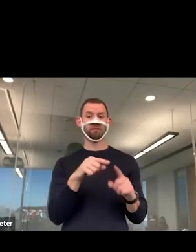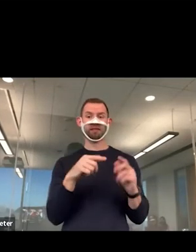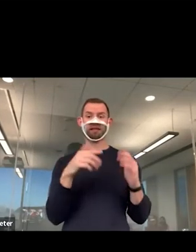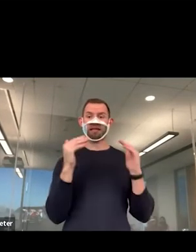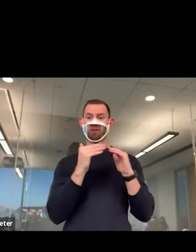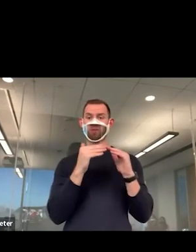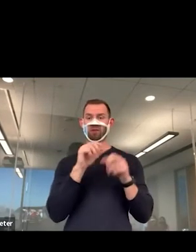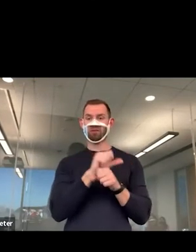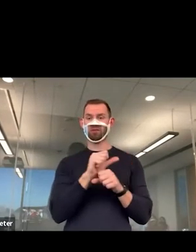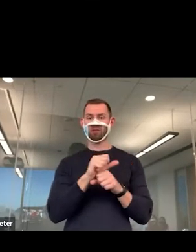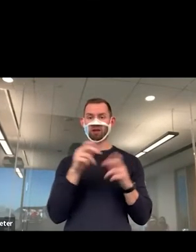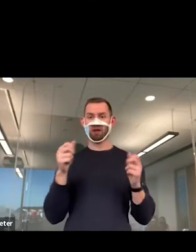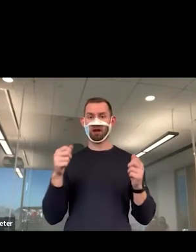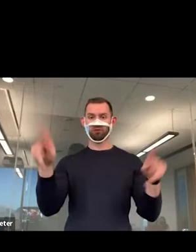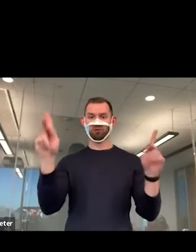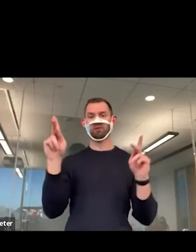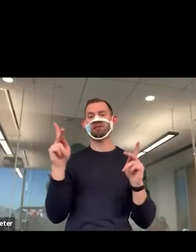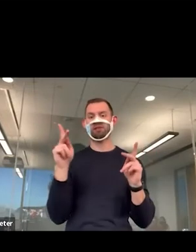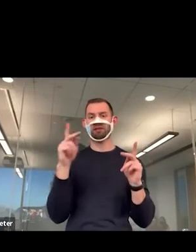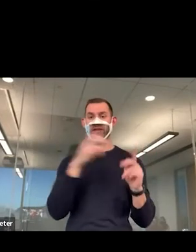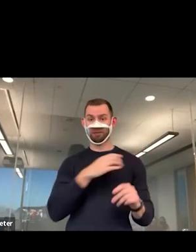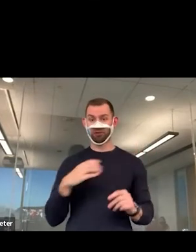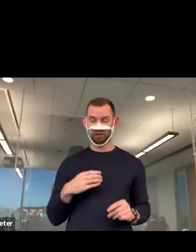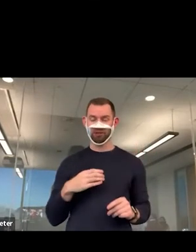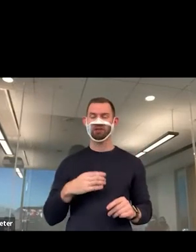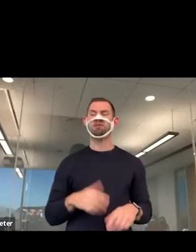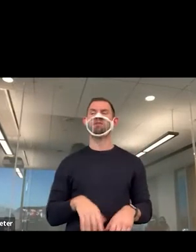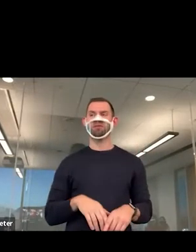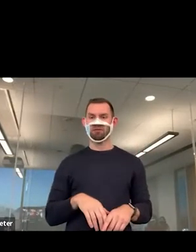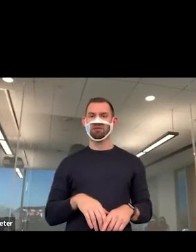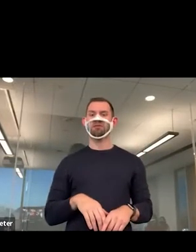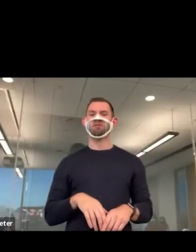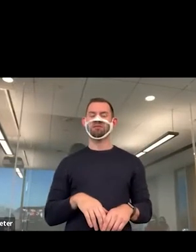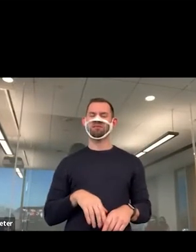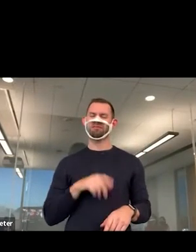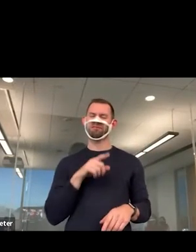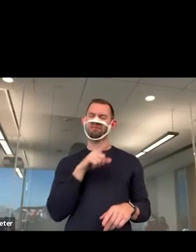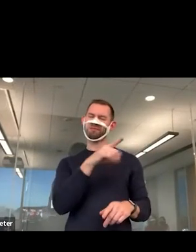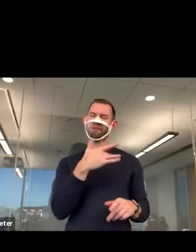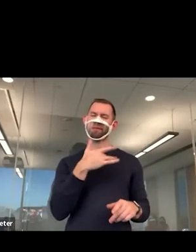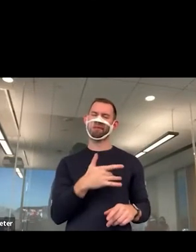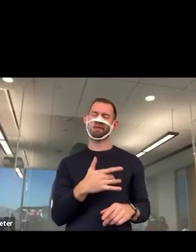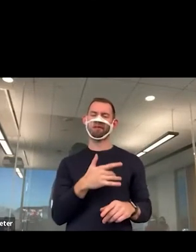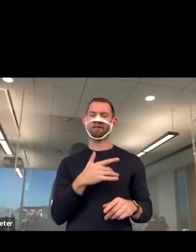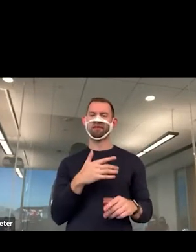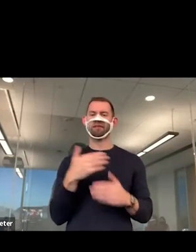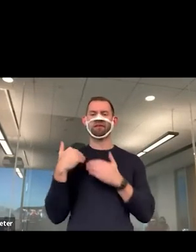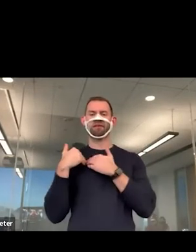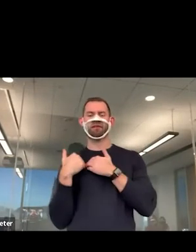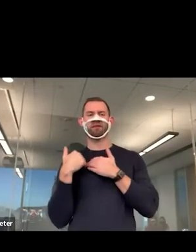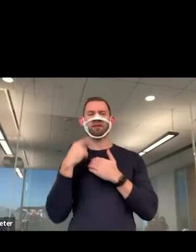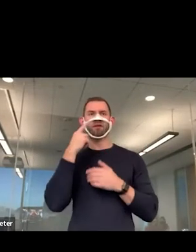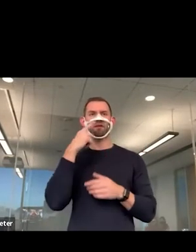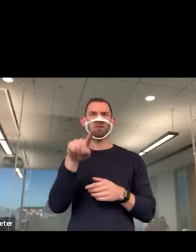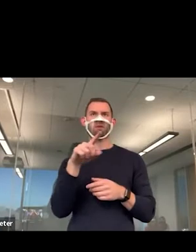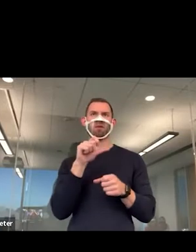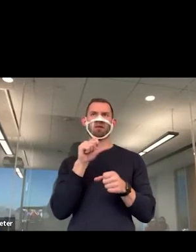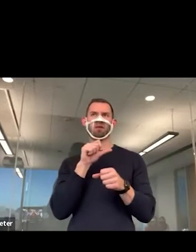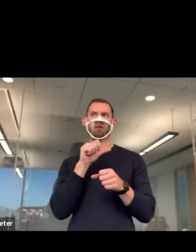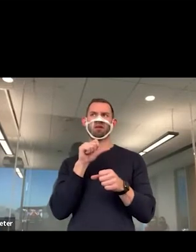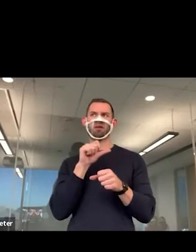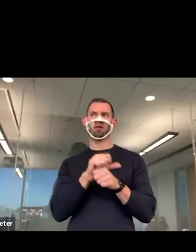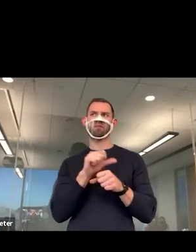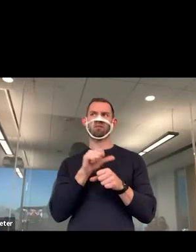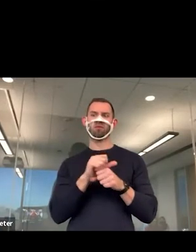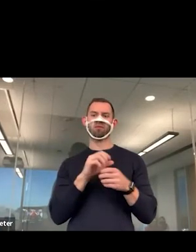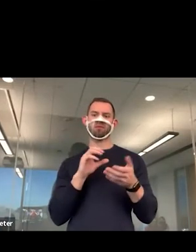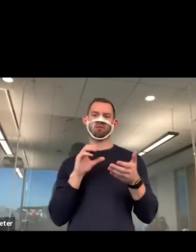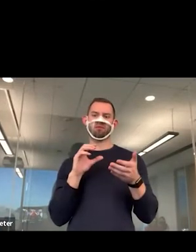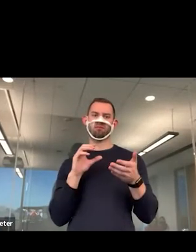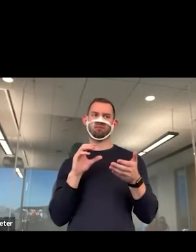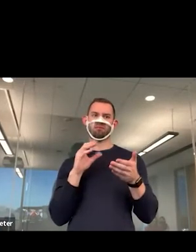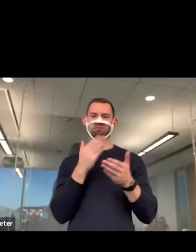were responsible for implementing um uh the uh employment section of the ada and so i was